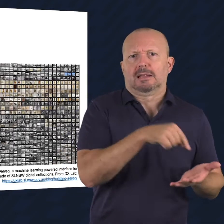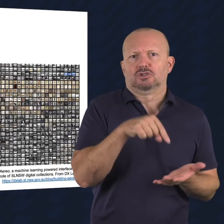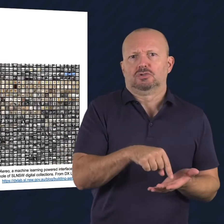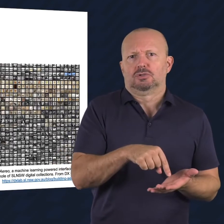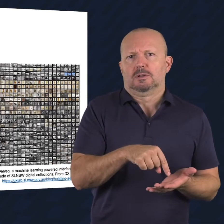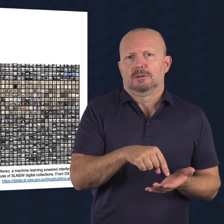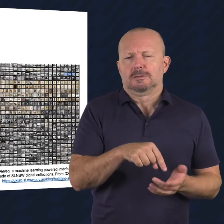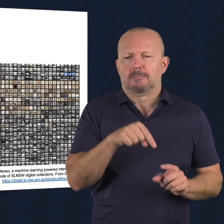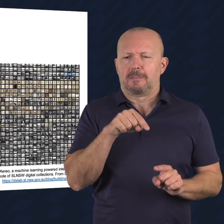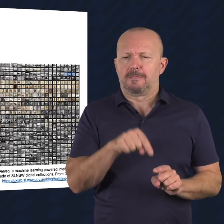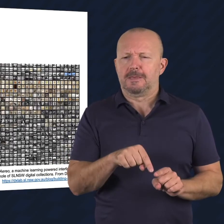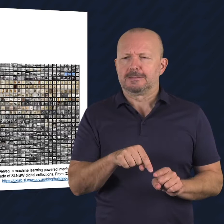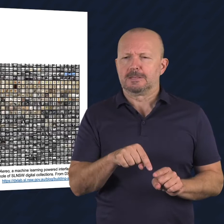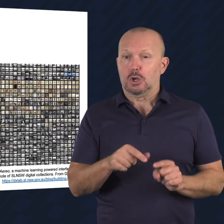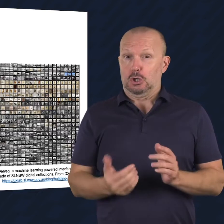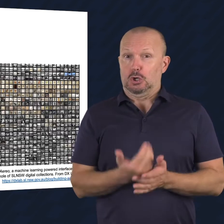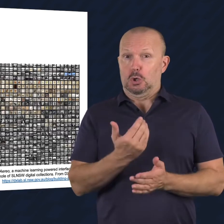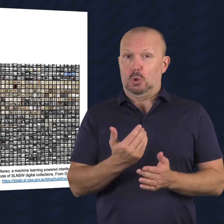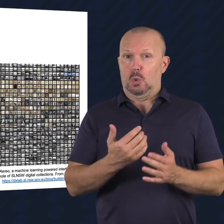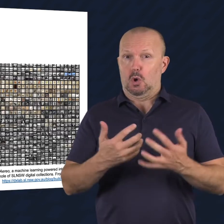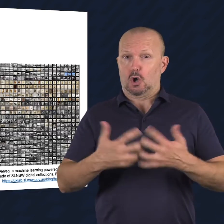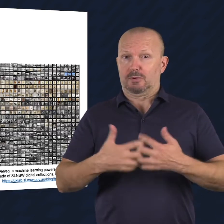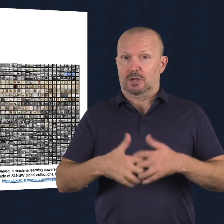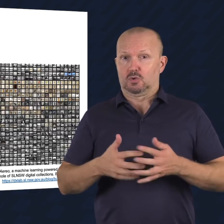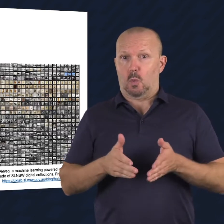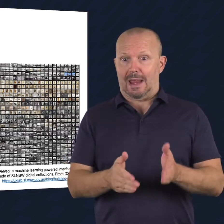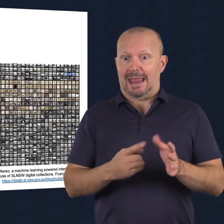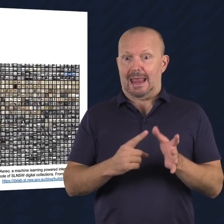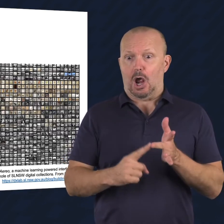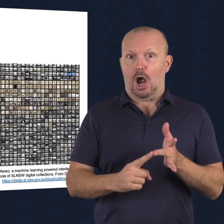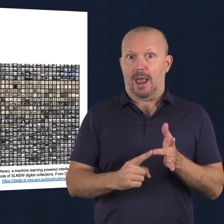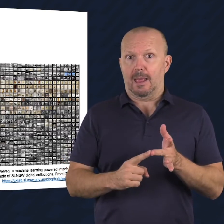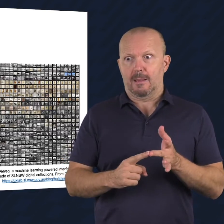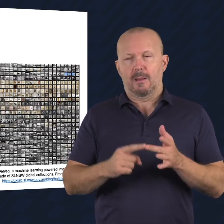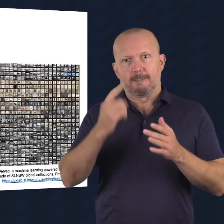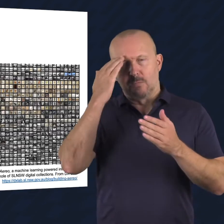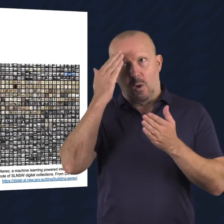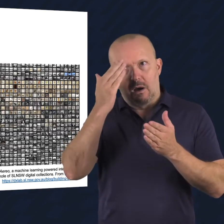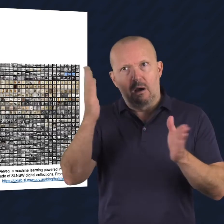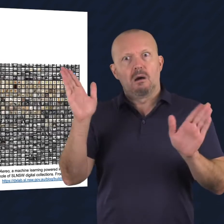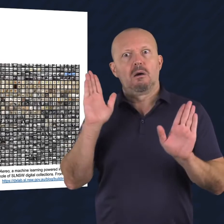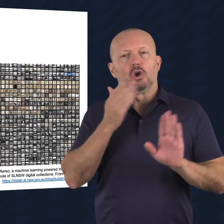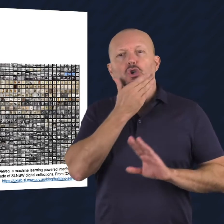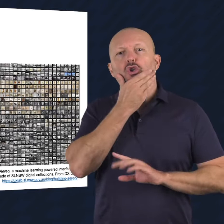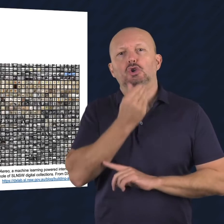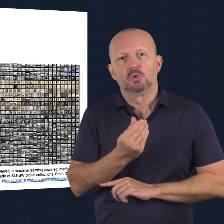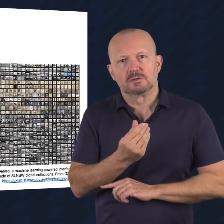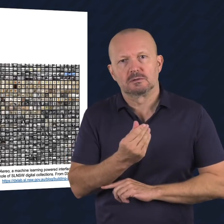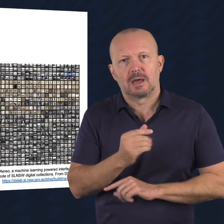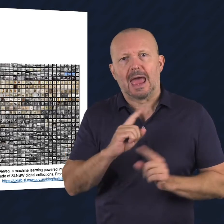These computational approaches make us think differently about use. How ready are our digitised collections for this demand?